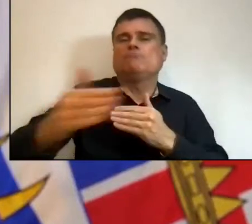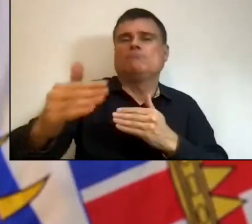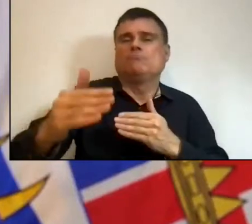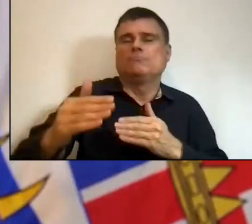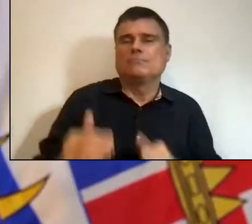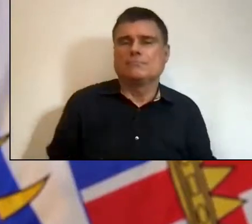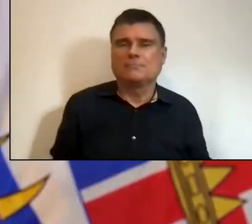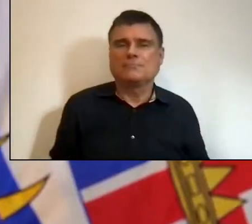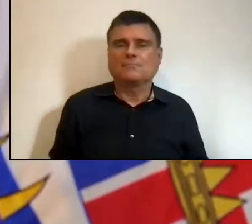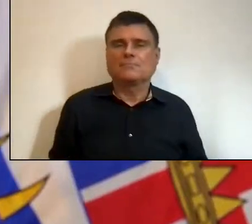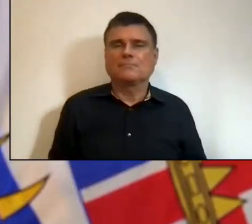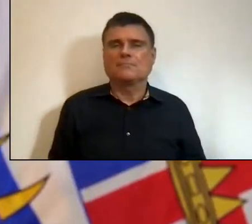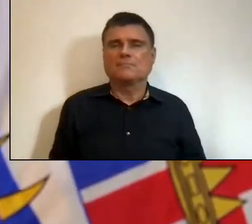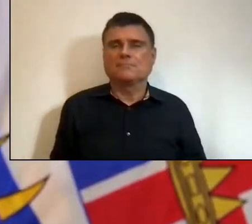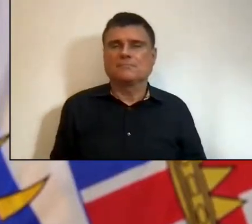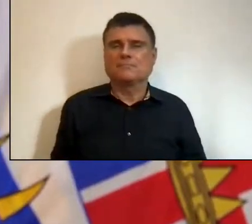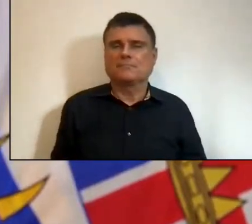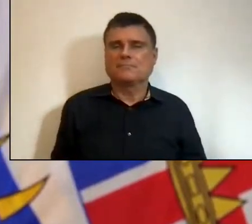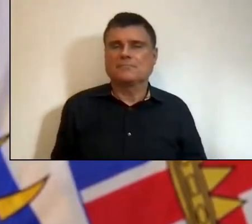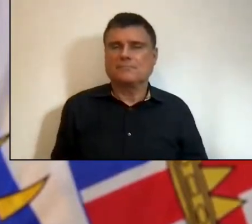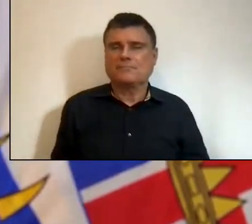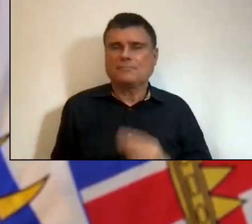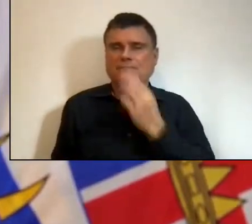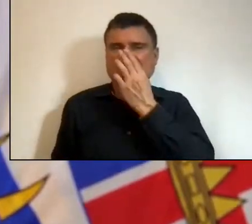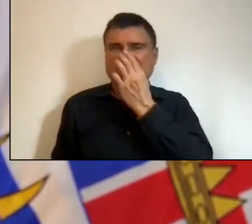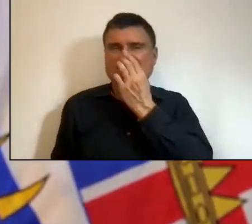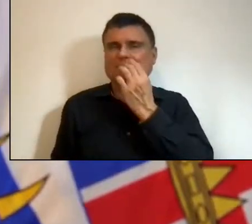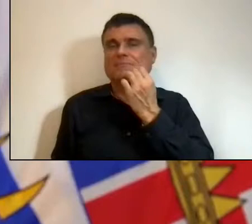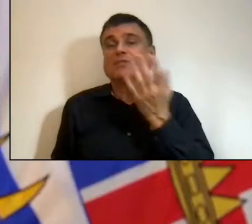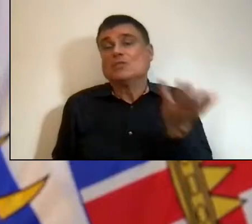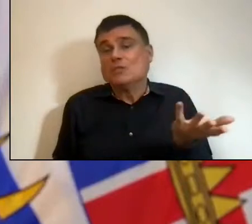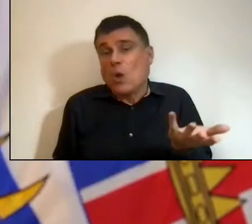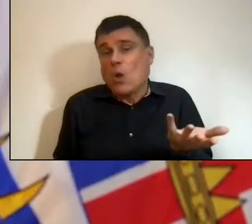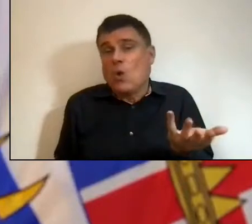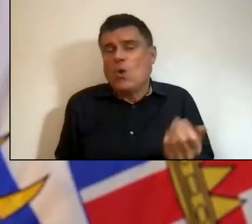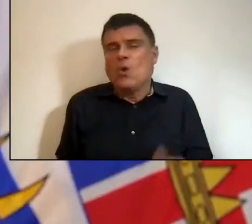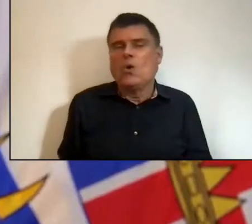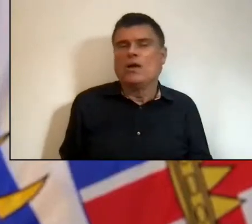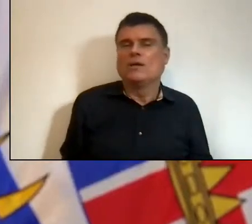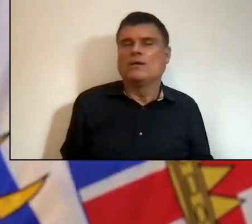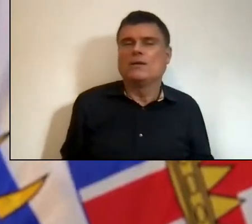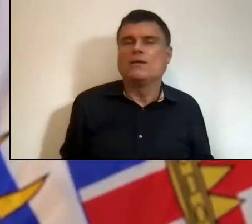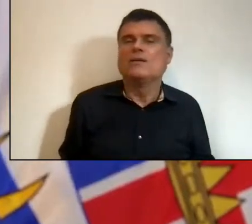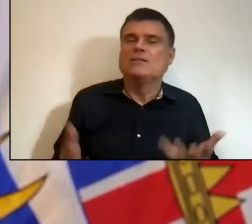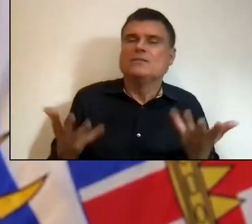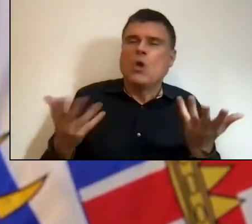We live with it. We do search measures wearing